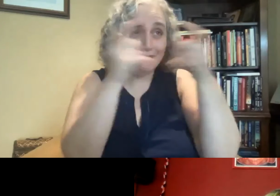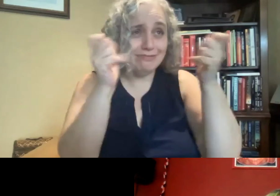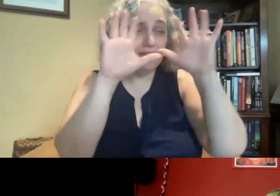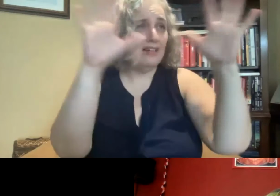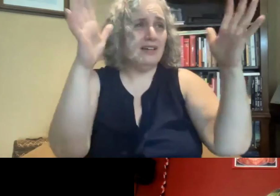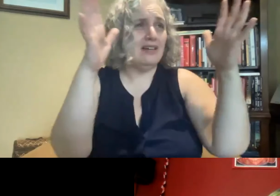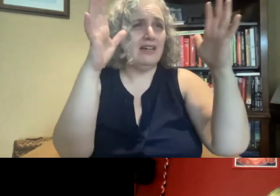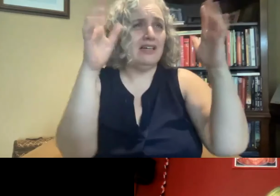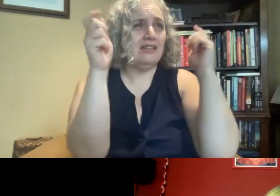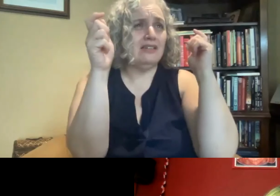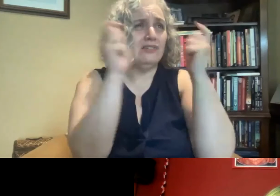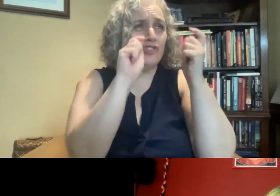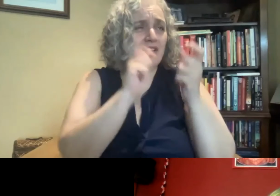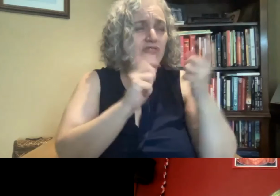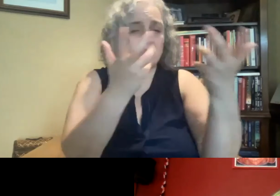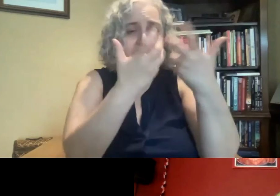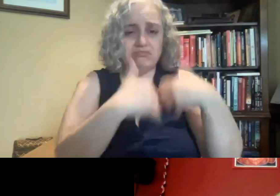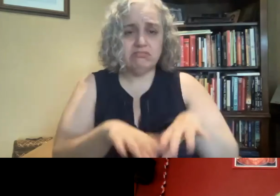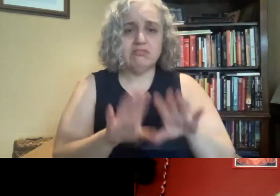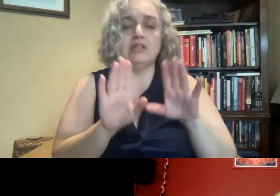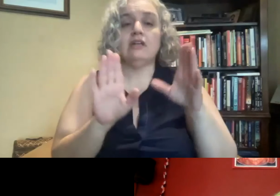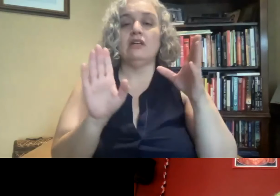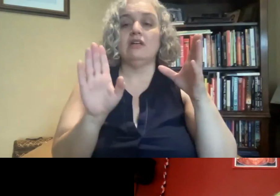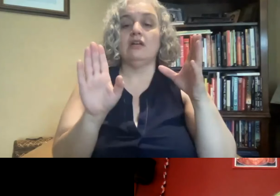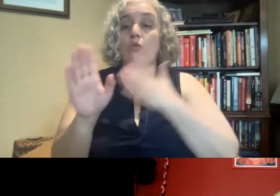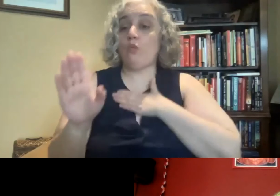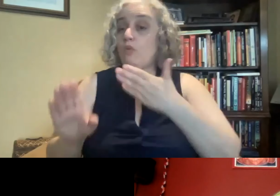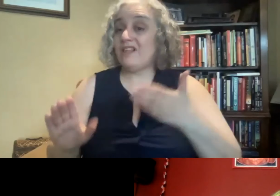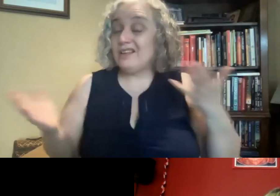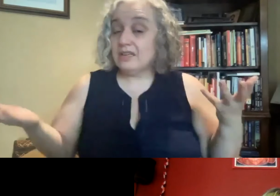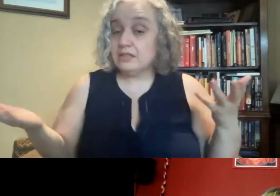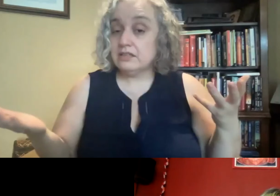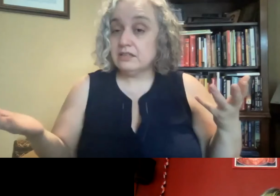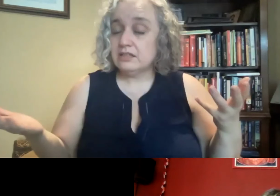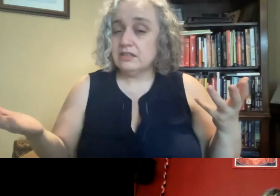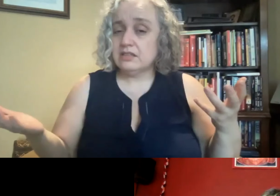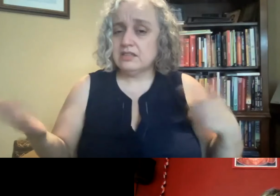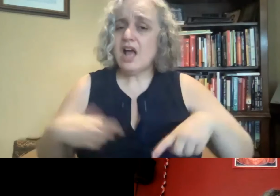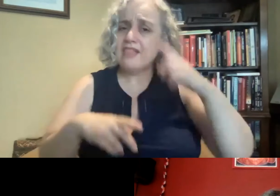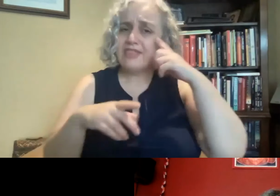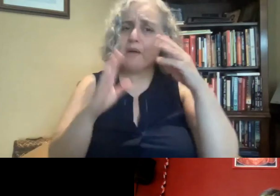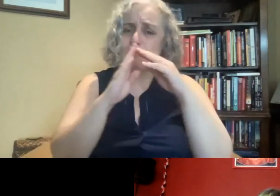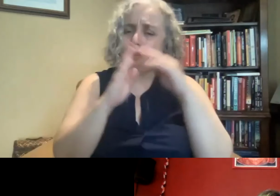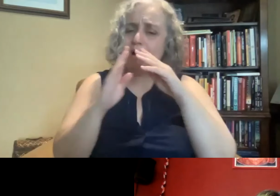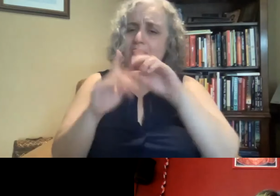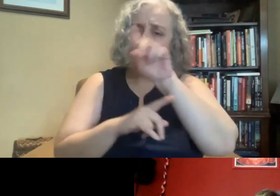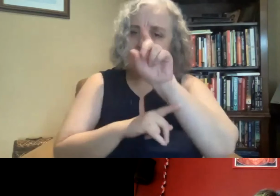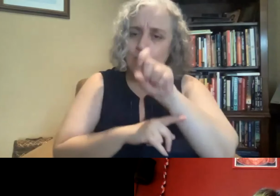even if people are willing. I think I have more questions than answers right now on that one.